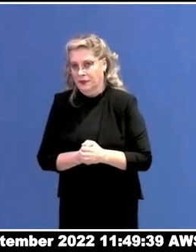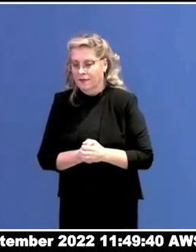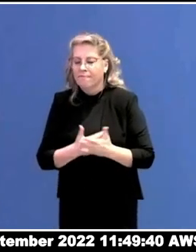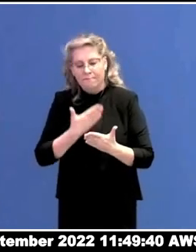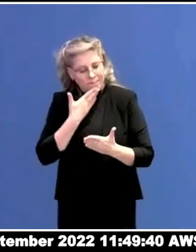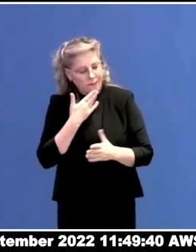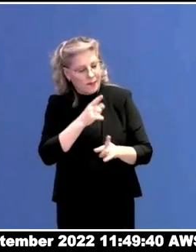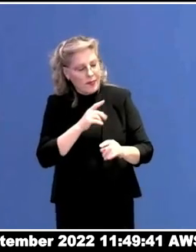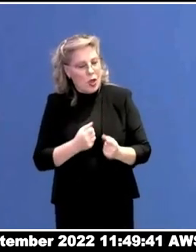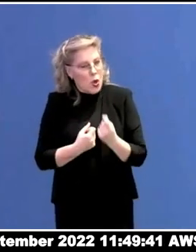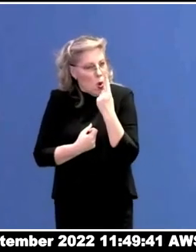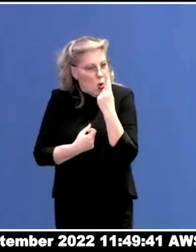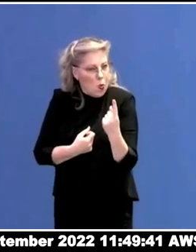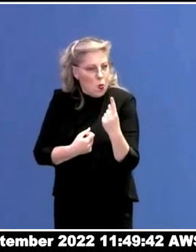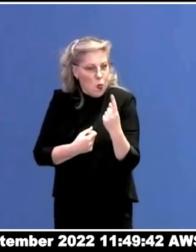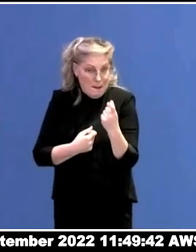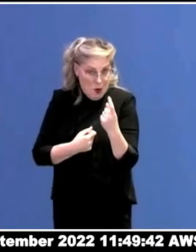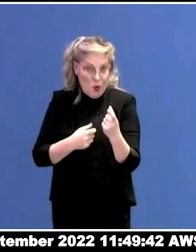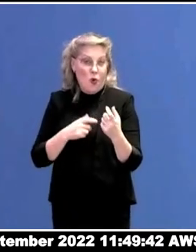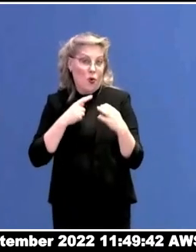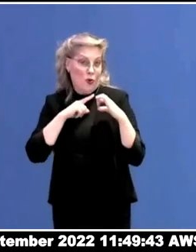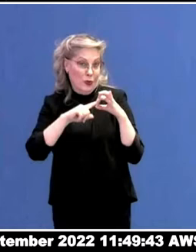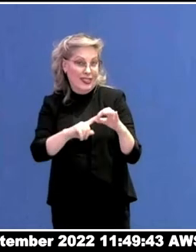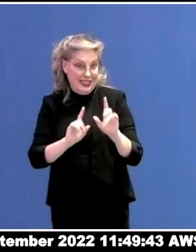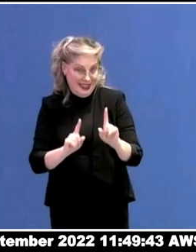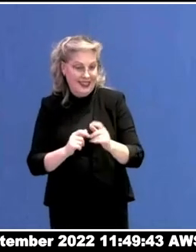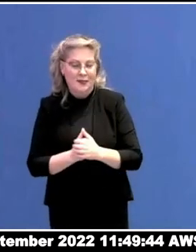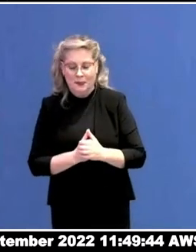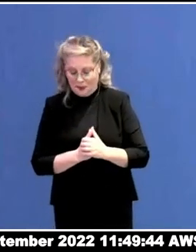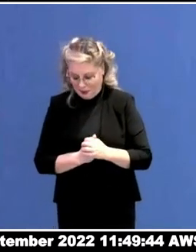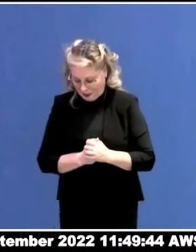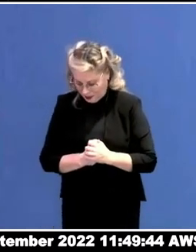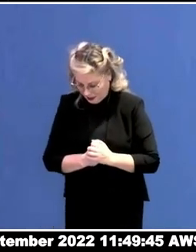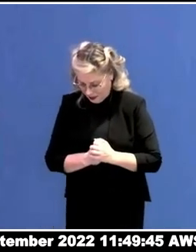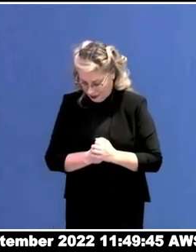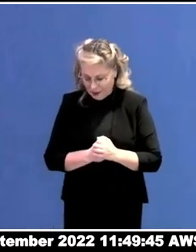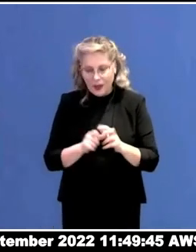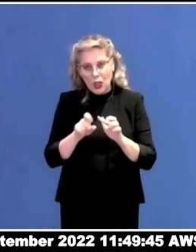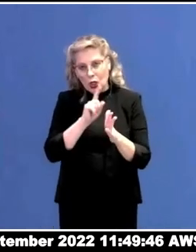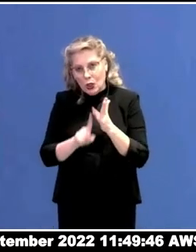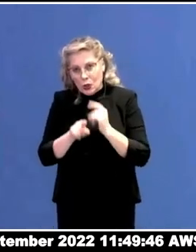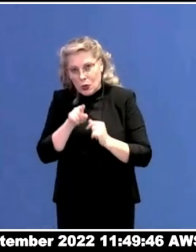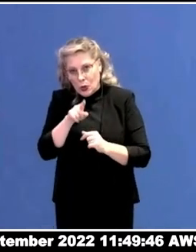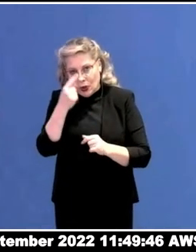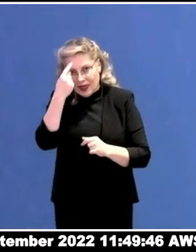Acacia. Did you think that your presence, you and Gerry and Connie and the